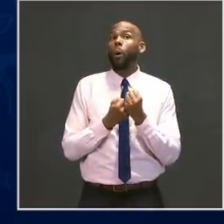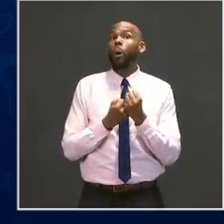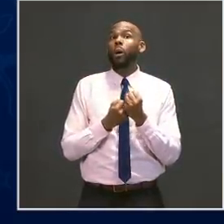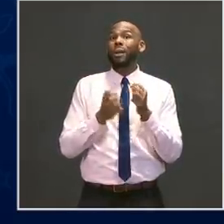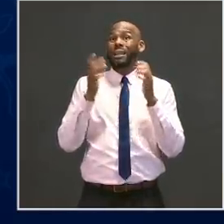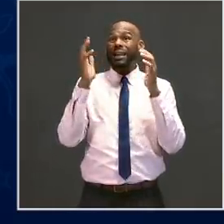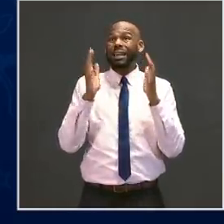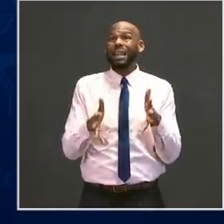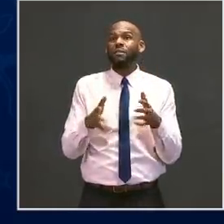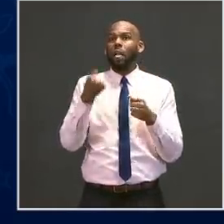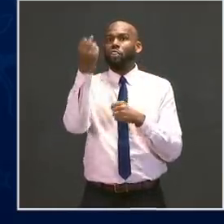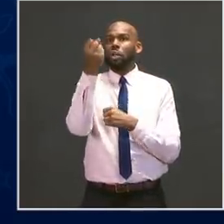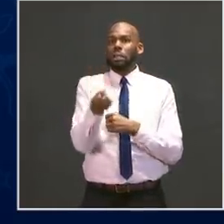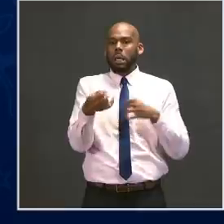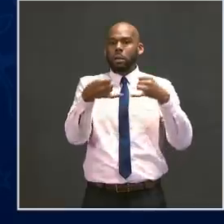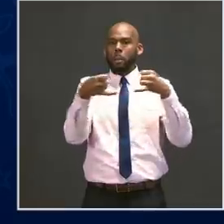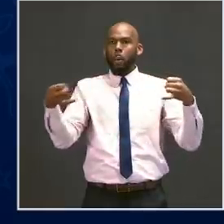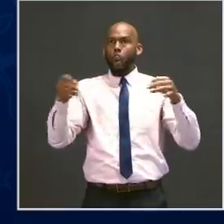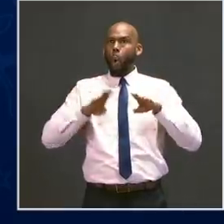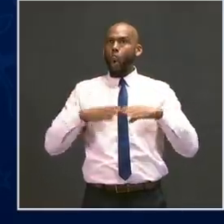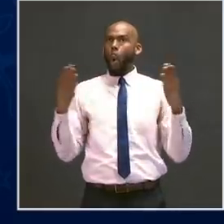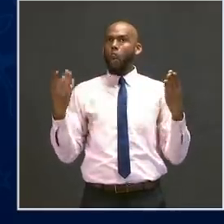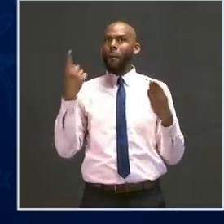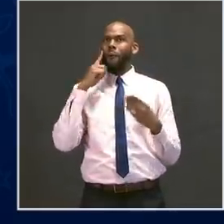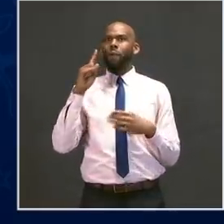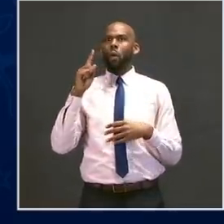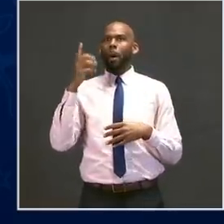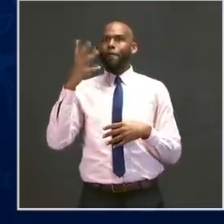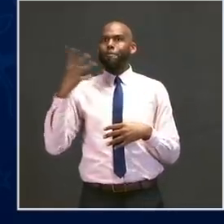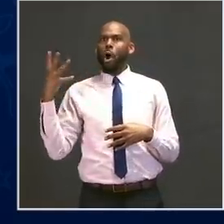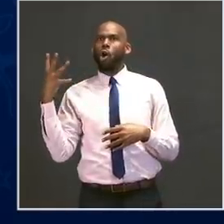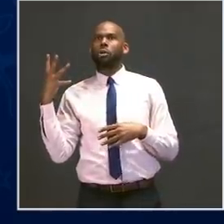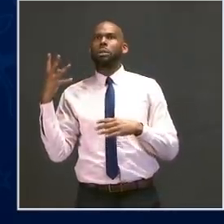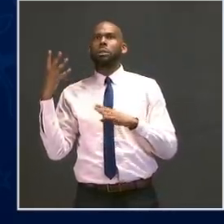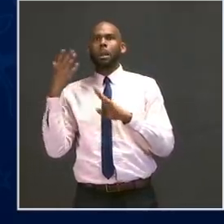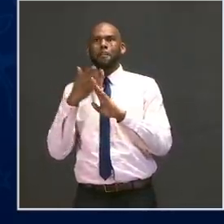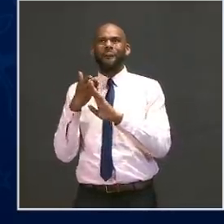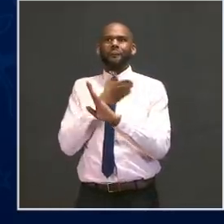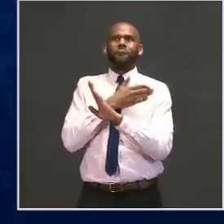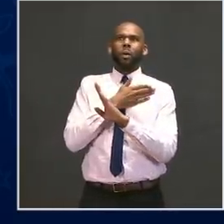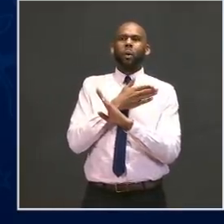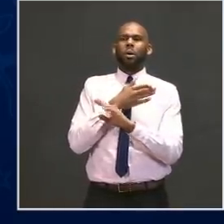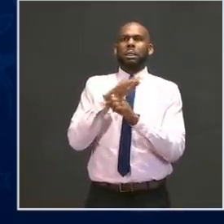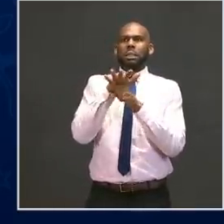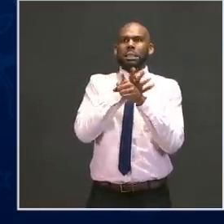to migrants even before he would even consider this idea of domestic travel restrictions?